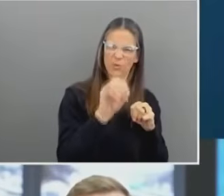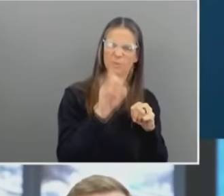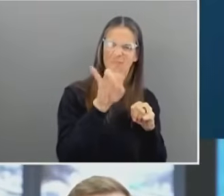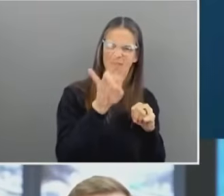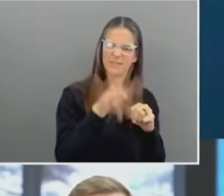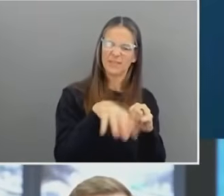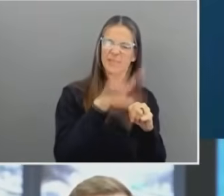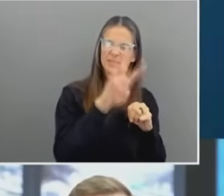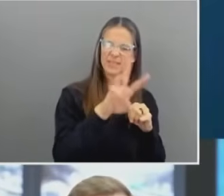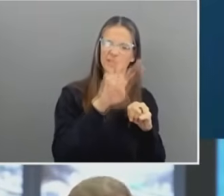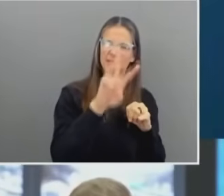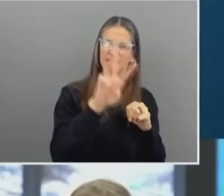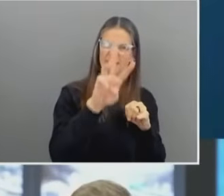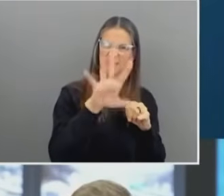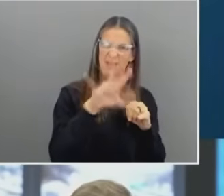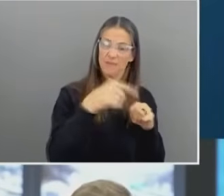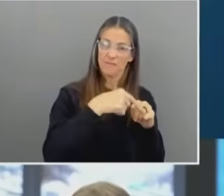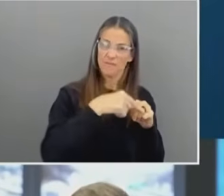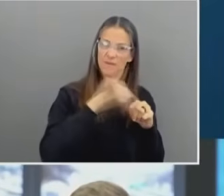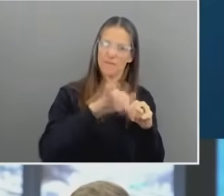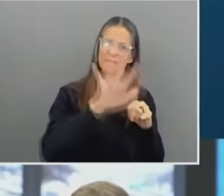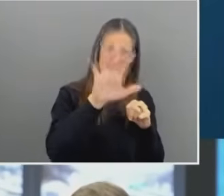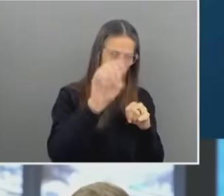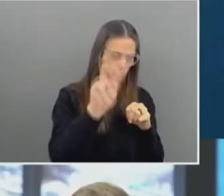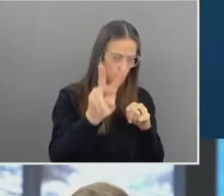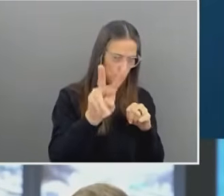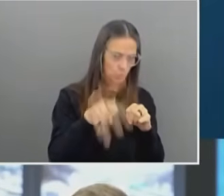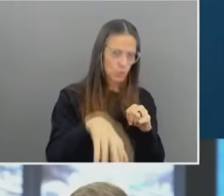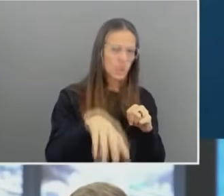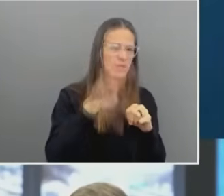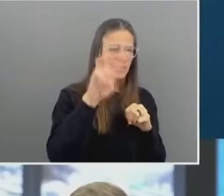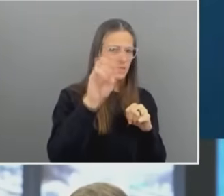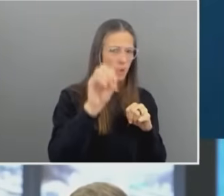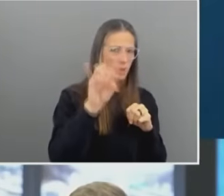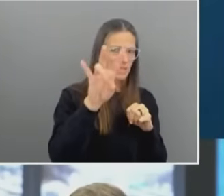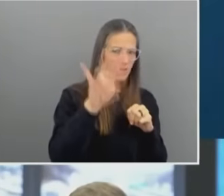THAT’S THIS ONE RIGHT BEHIND ME.